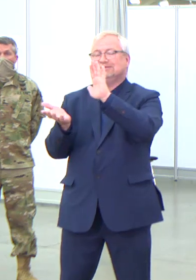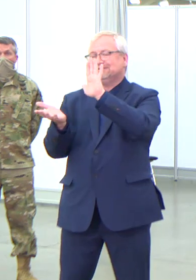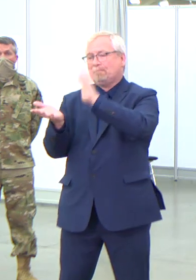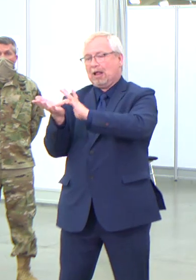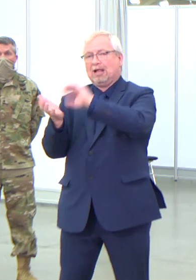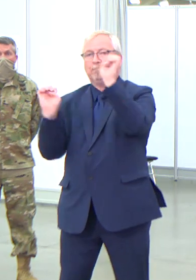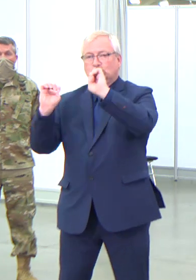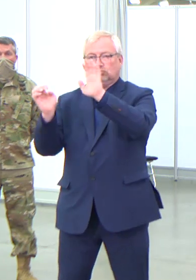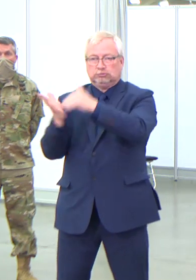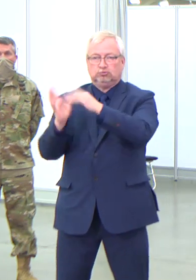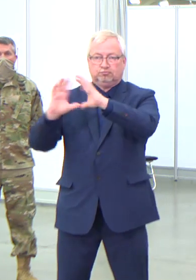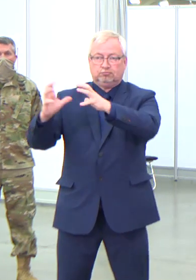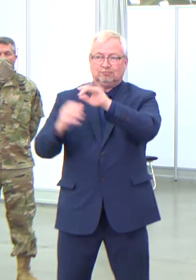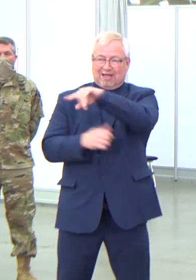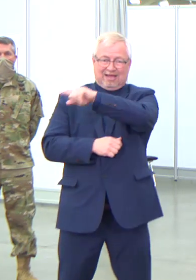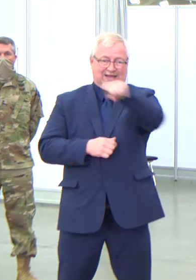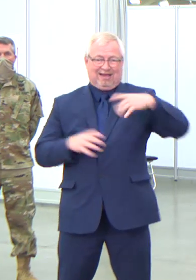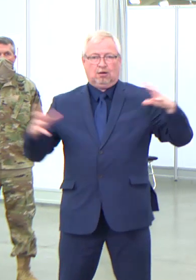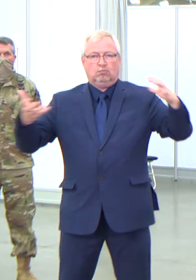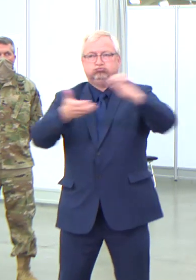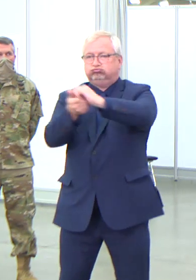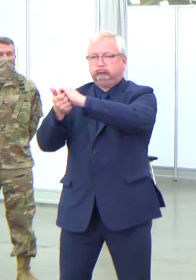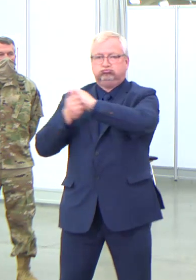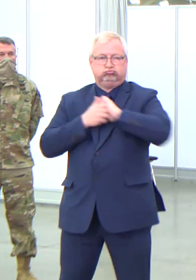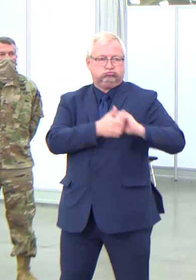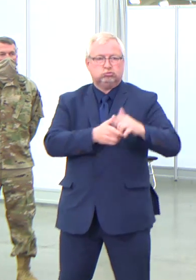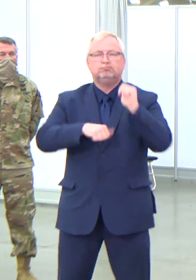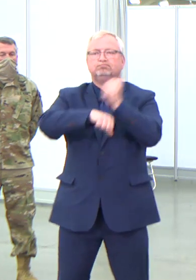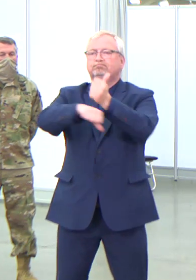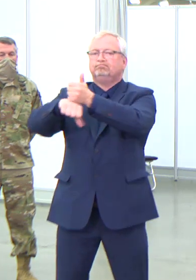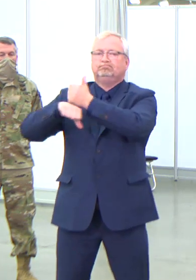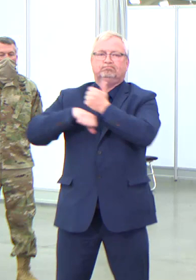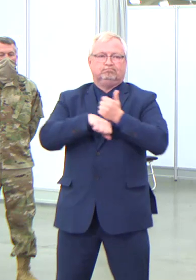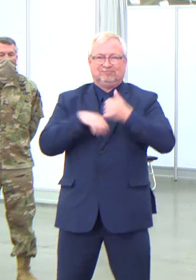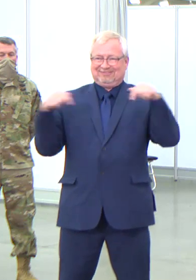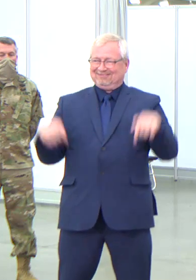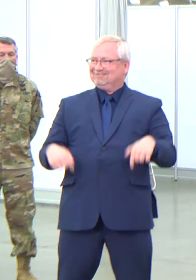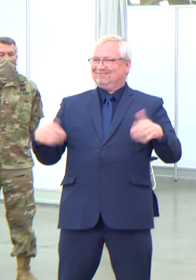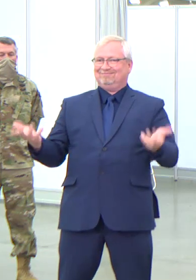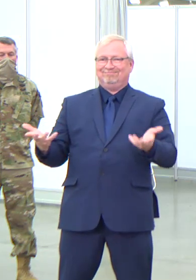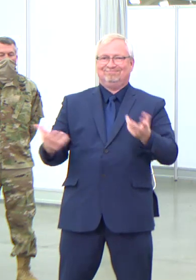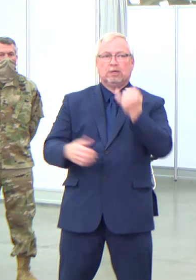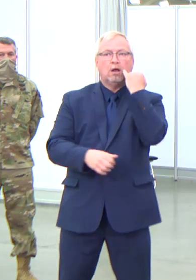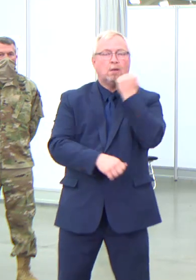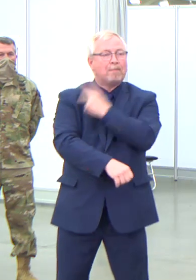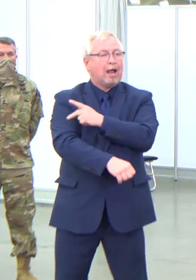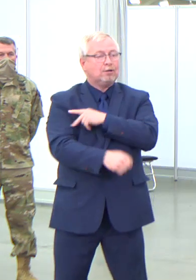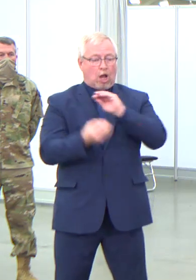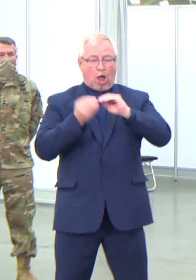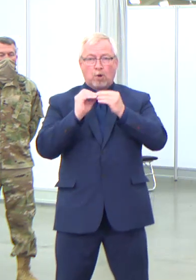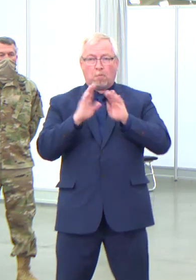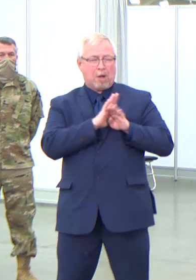this up to make sure it's ready when and if we do have a surge of patients. Other healthcare systems across our state